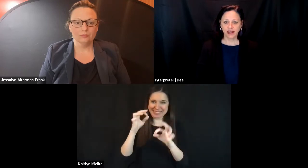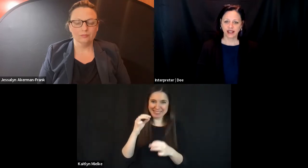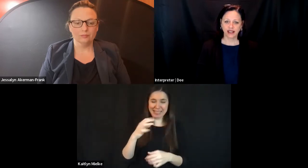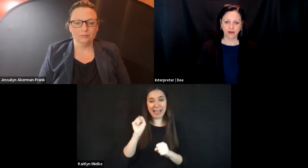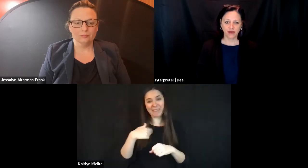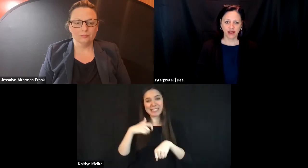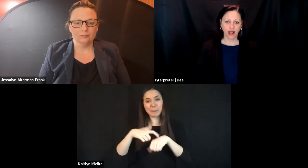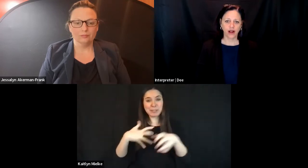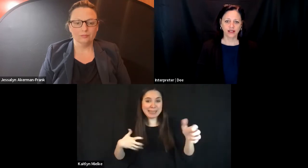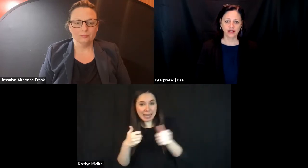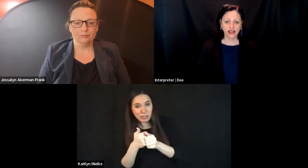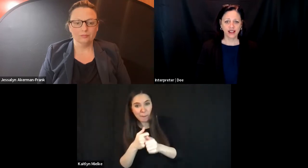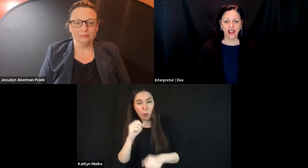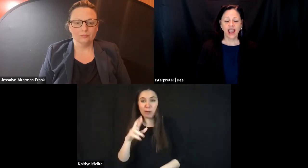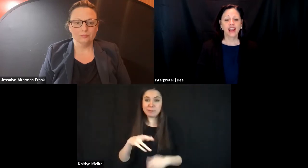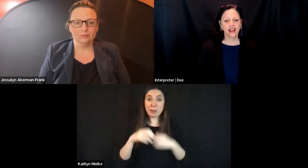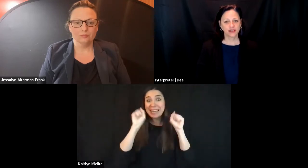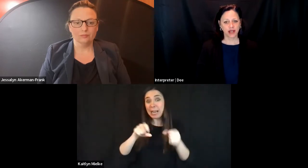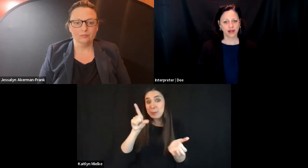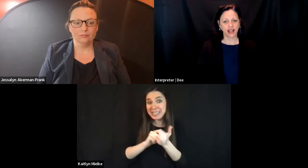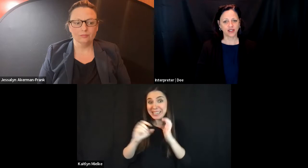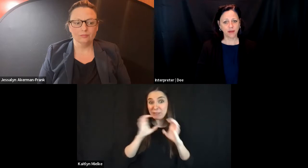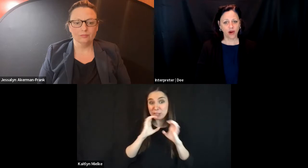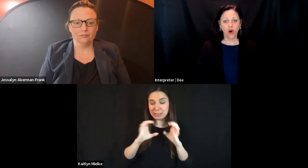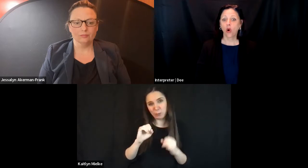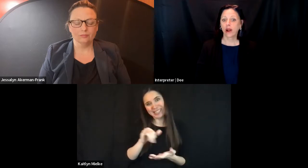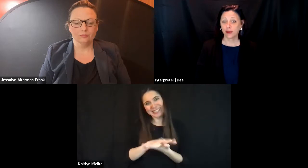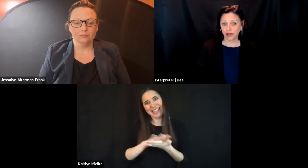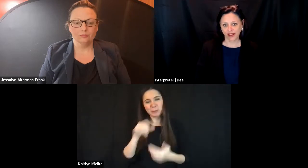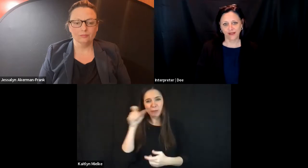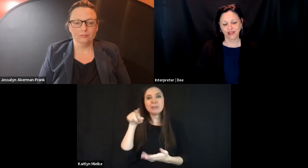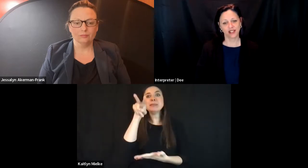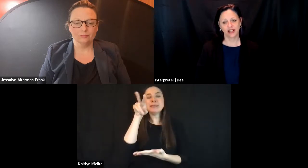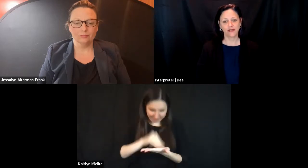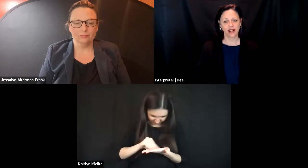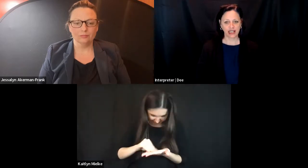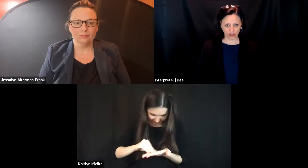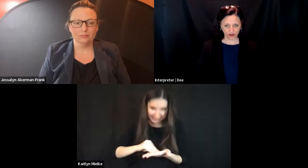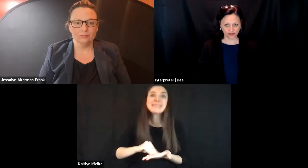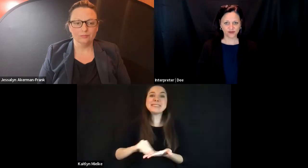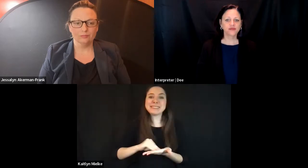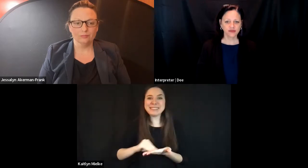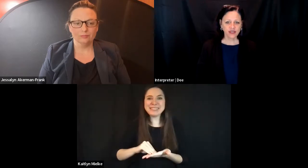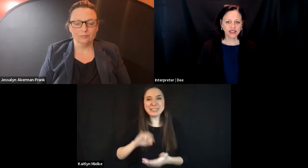You know they used to have in the old days, they have TTYs, same concept but through the Internet. I like it because I can type everything I want to send and I have some time to catch up or I can print the